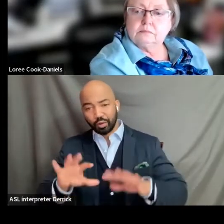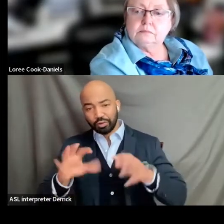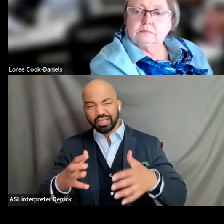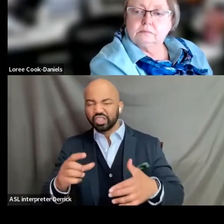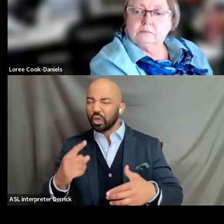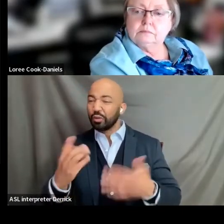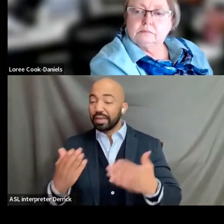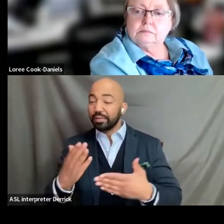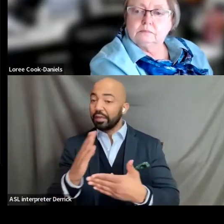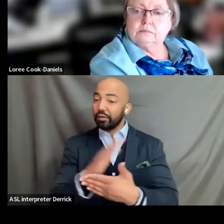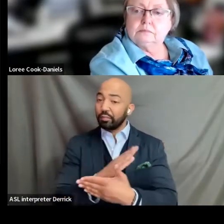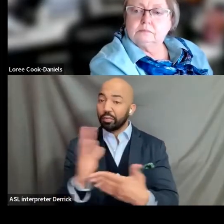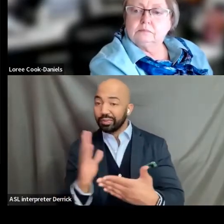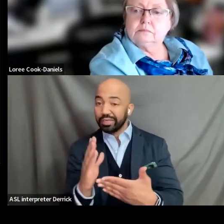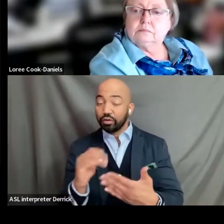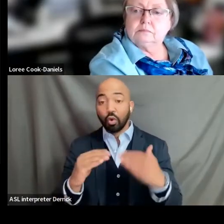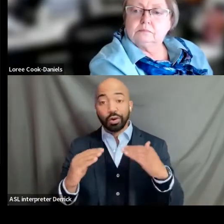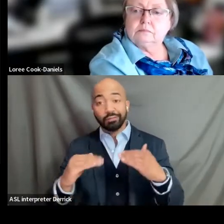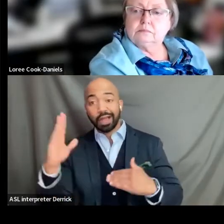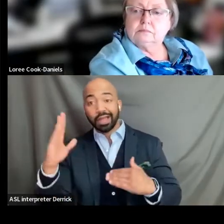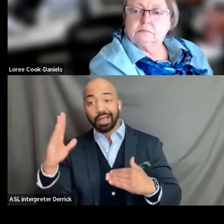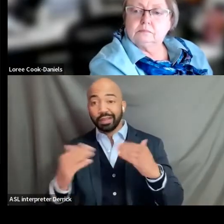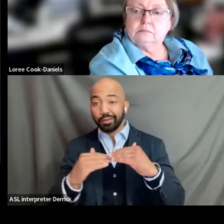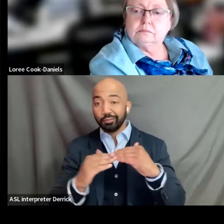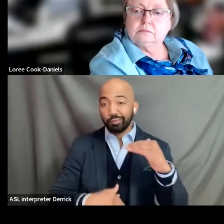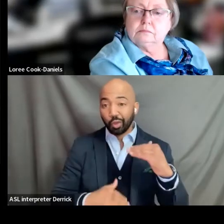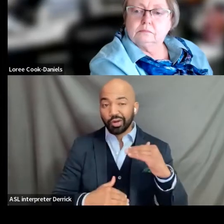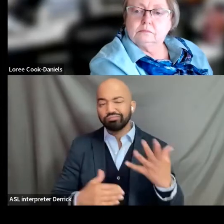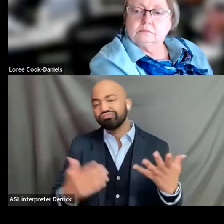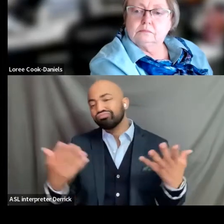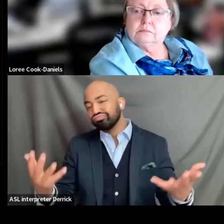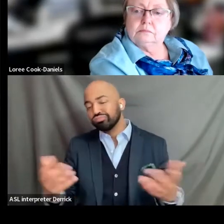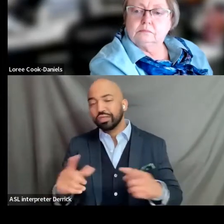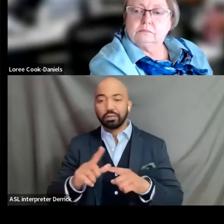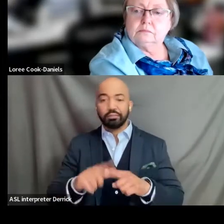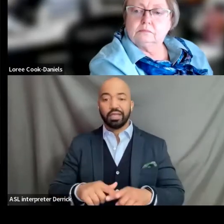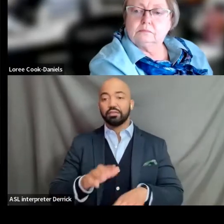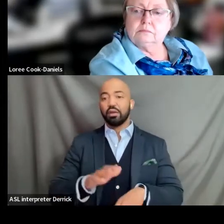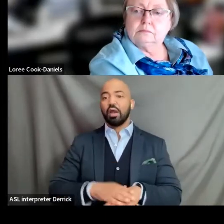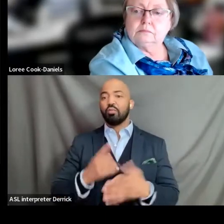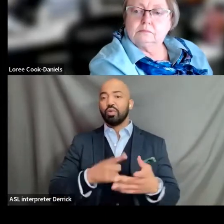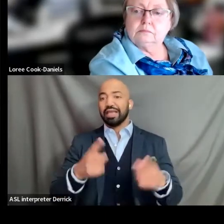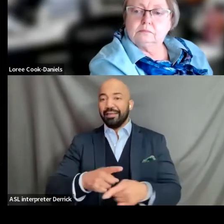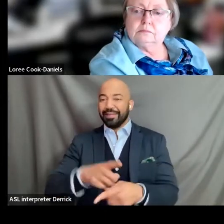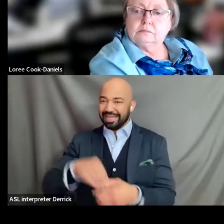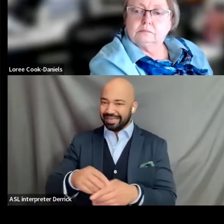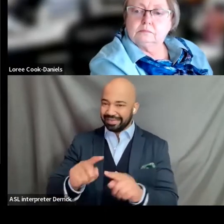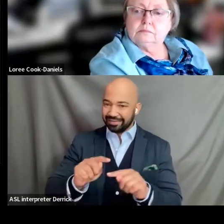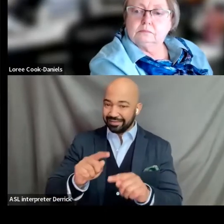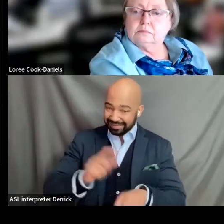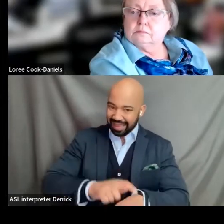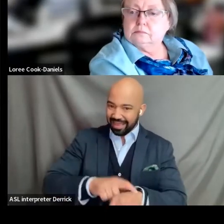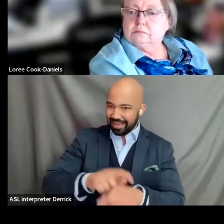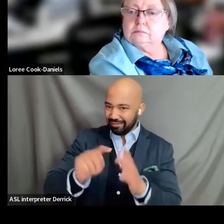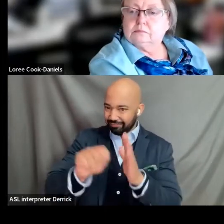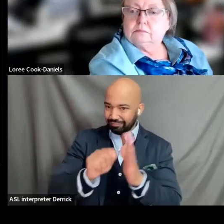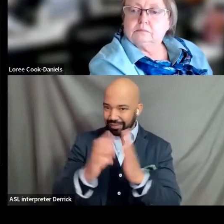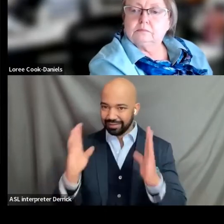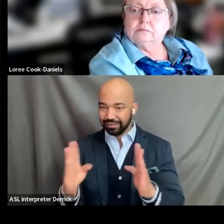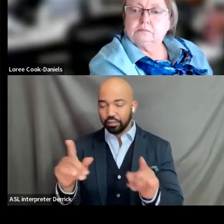Or maybe a little bit higher or maybe a little bit lower depending on where we are and what population exactly we're looking at.